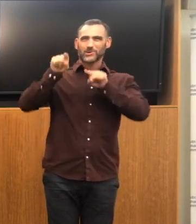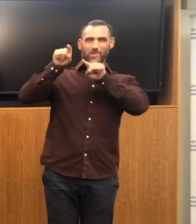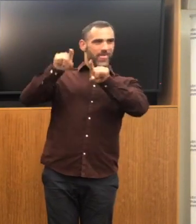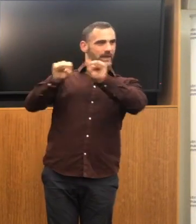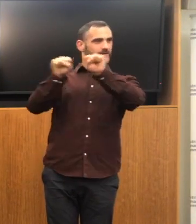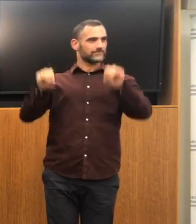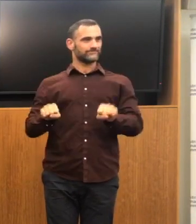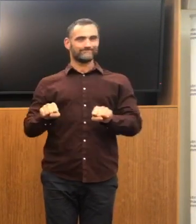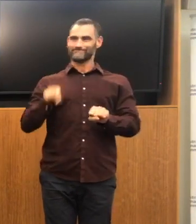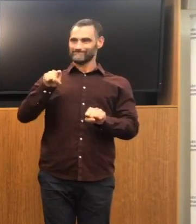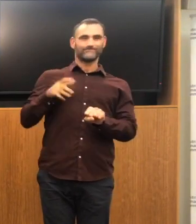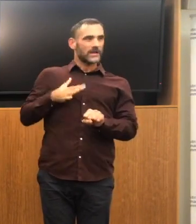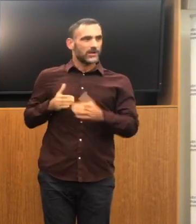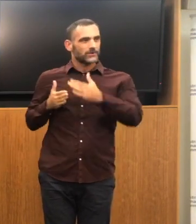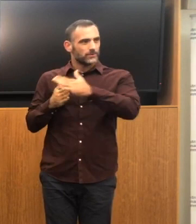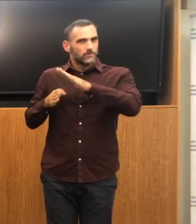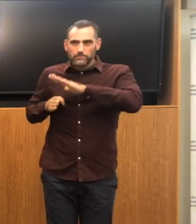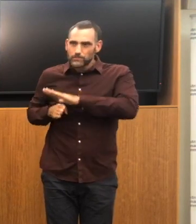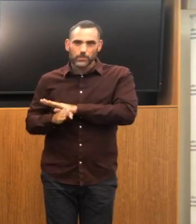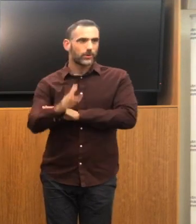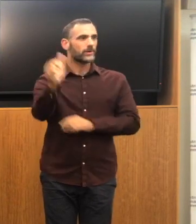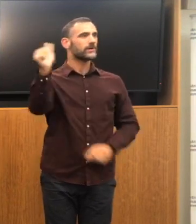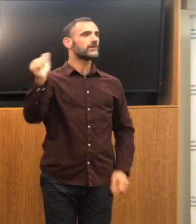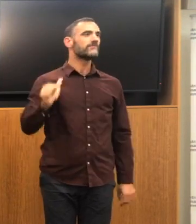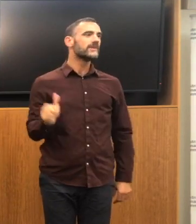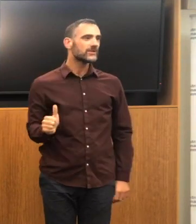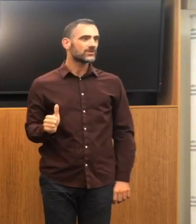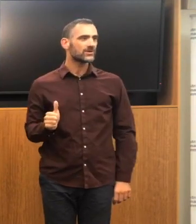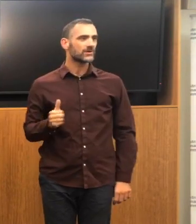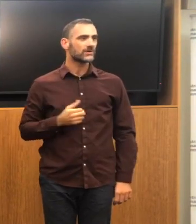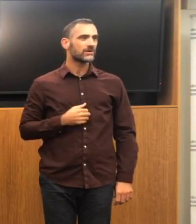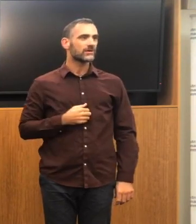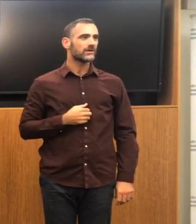as the title of this event is called, the fact that people with disabilities are often overlooked.